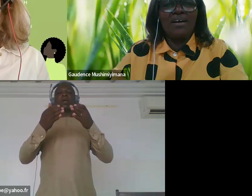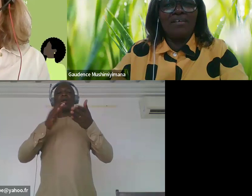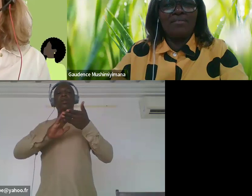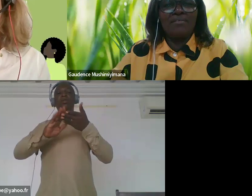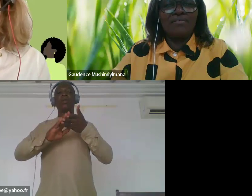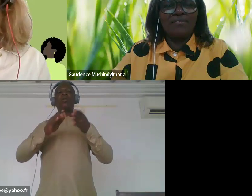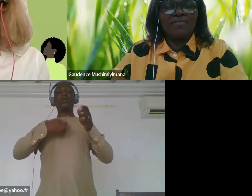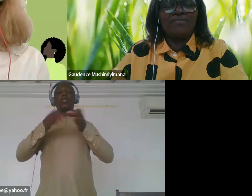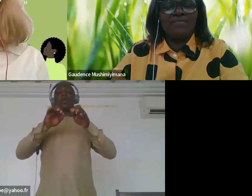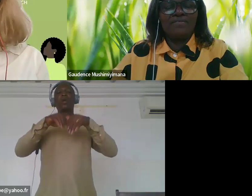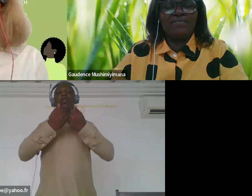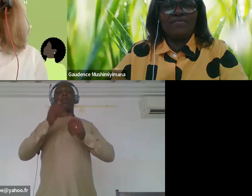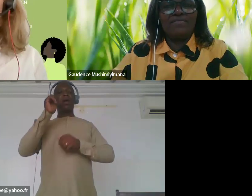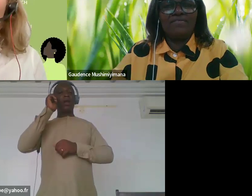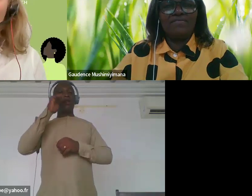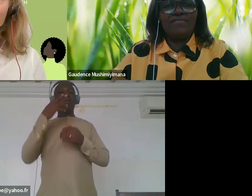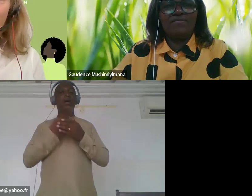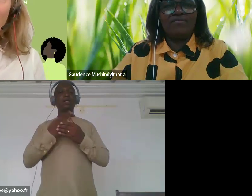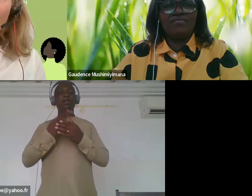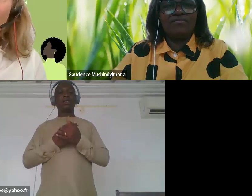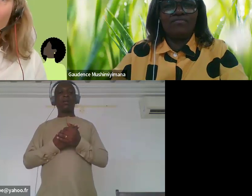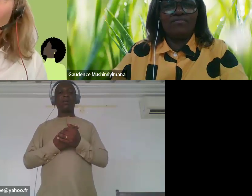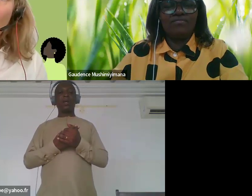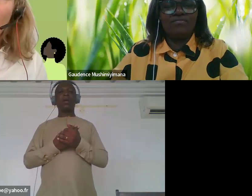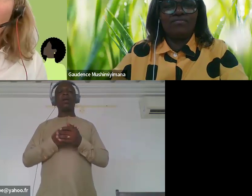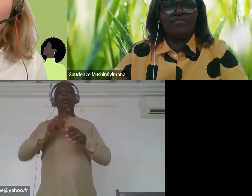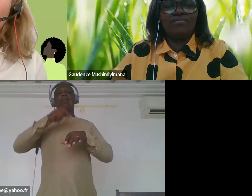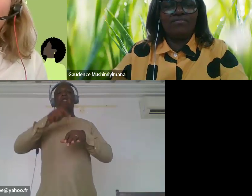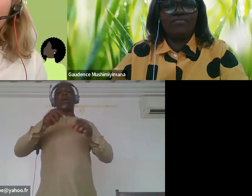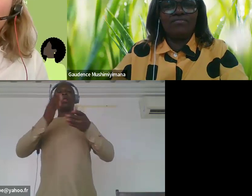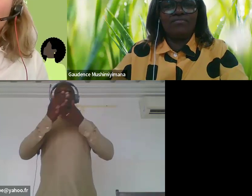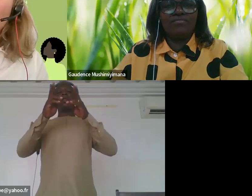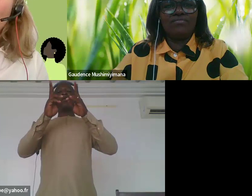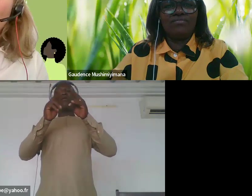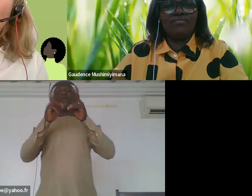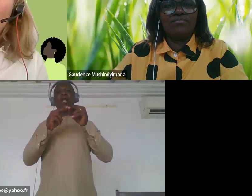comment les femmes handicapées principalement en zone rurale sont